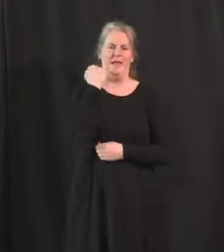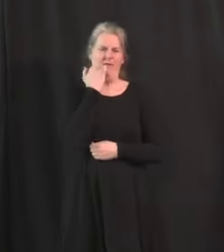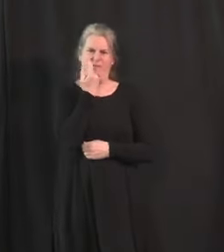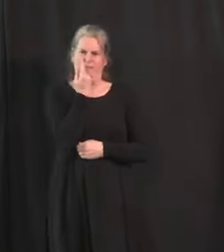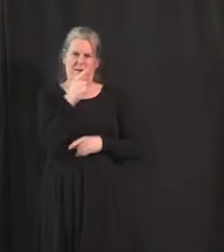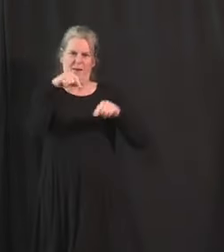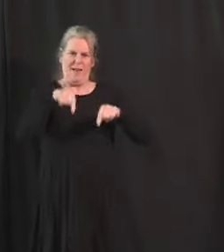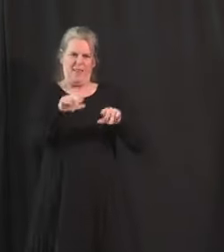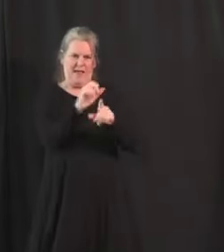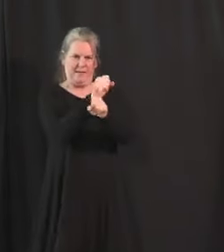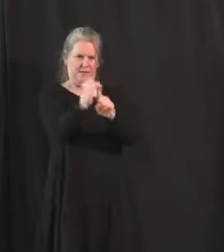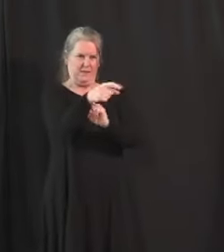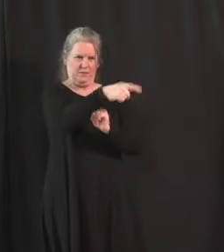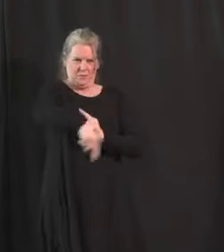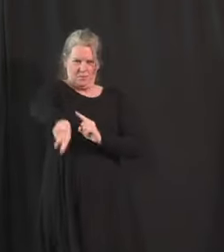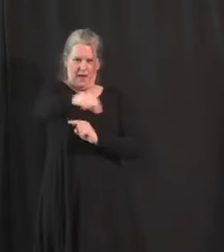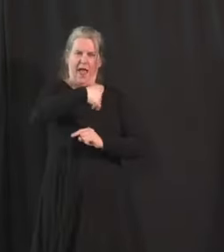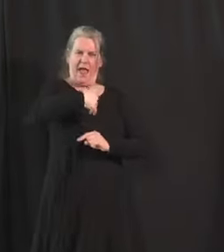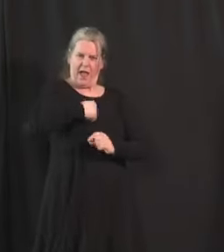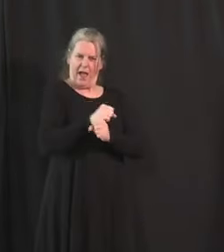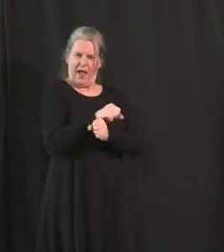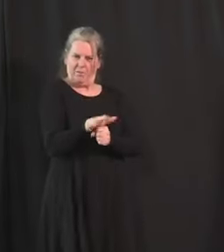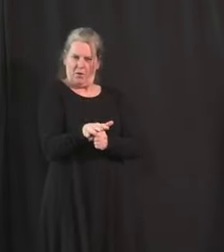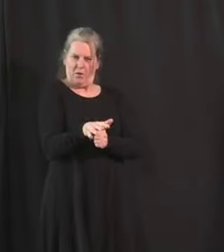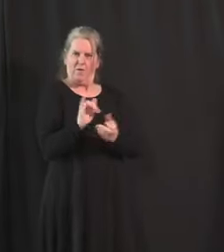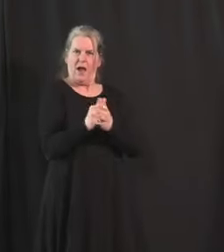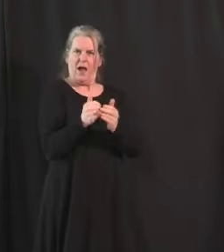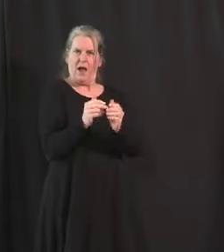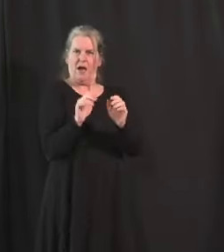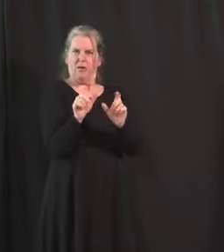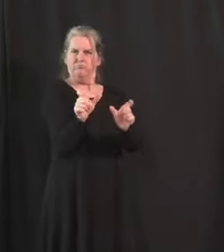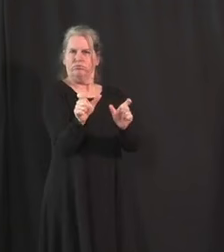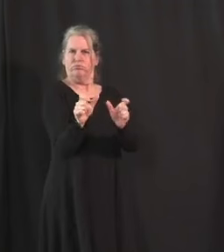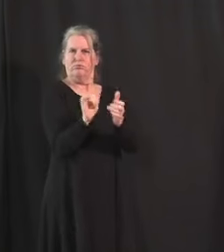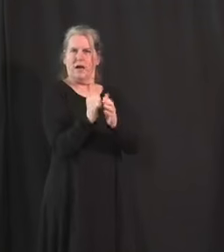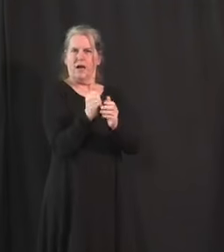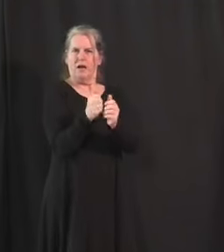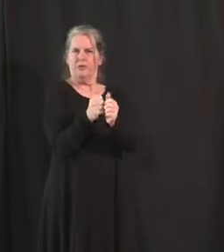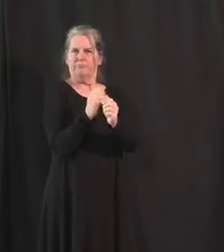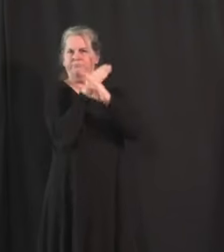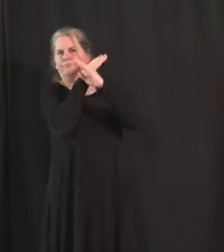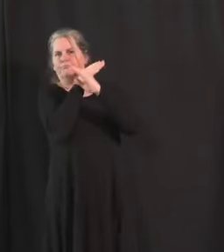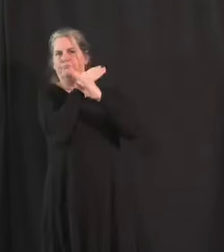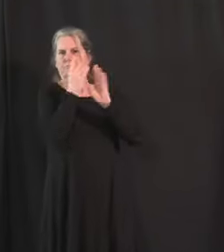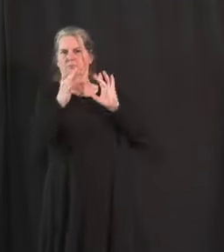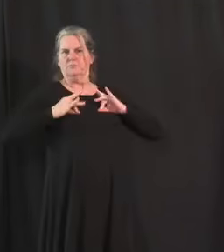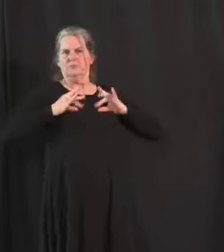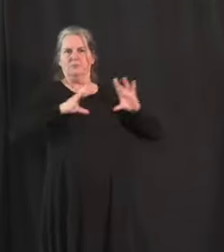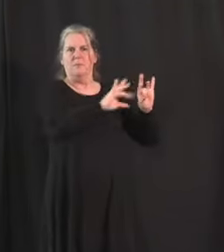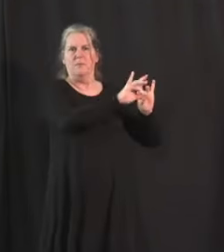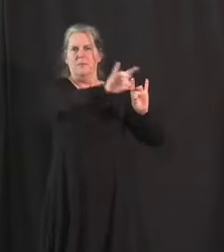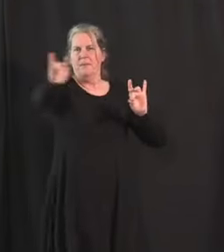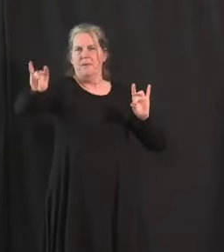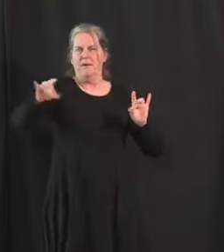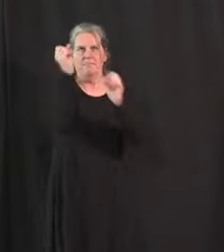PERSON TO ANOTHER? SO WITHOUT GOING TO ALL THE ORDERS LET'S REVIEW THEREFORE 6